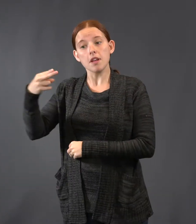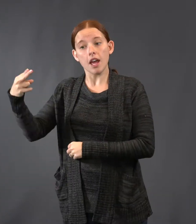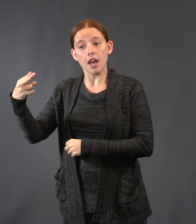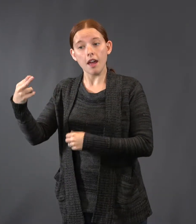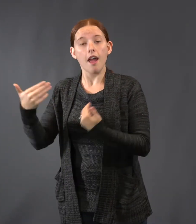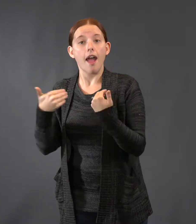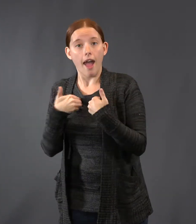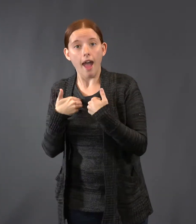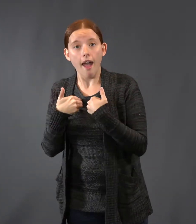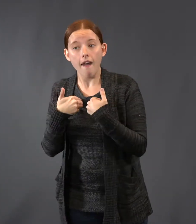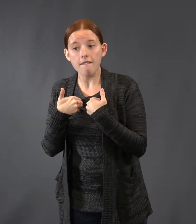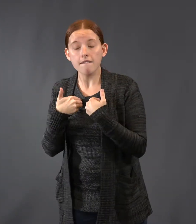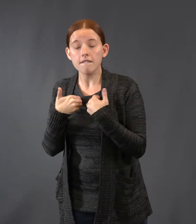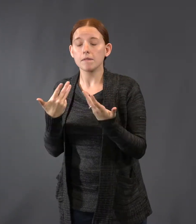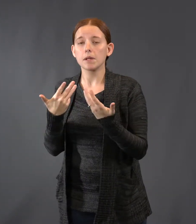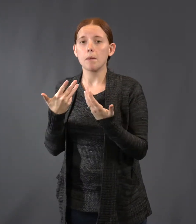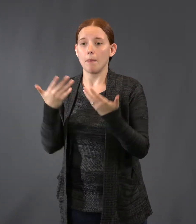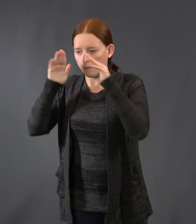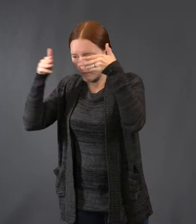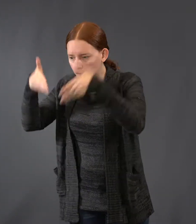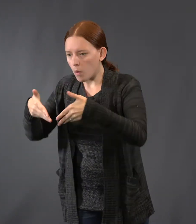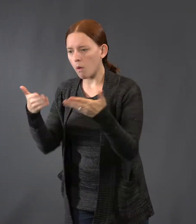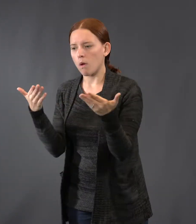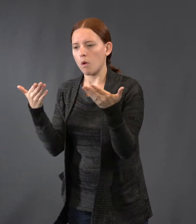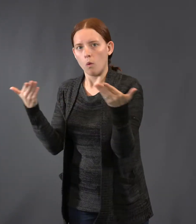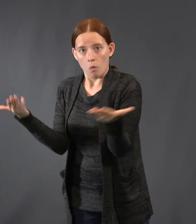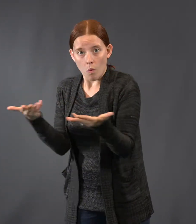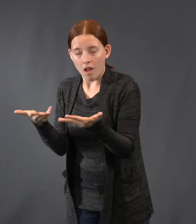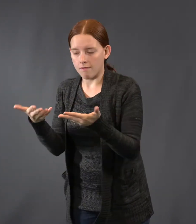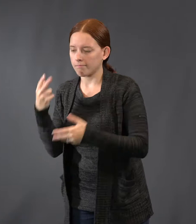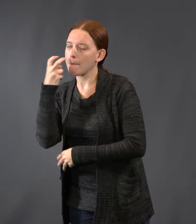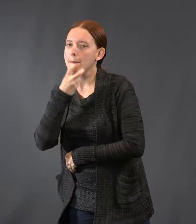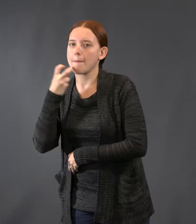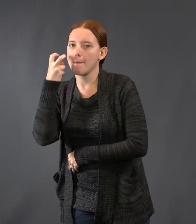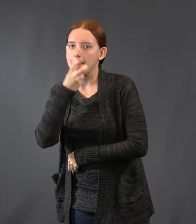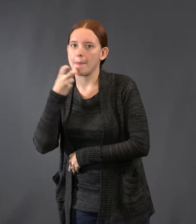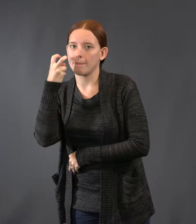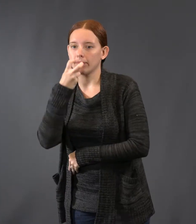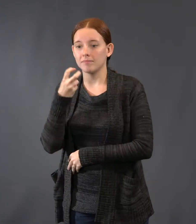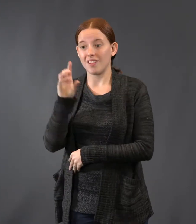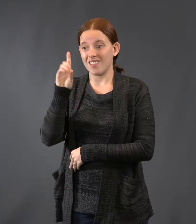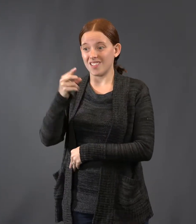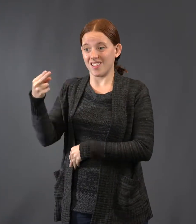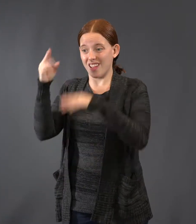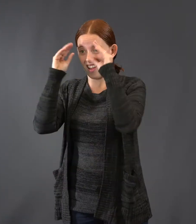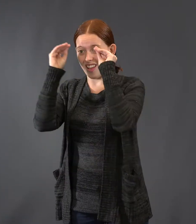They had DHH services in public school but the quality was focused on oral access with